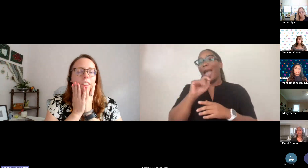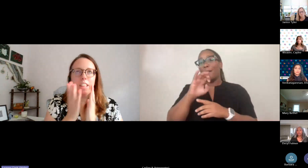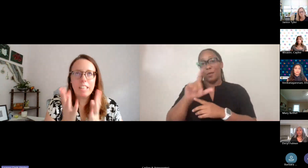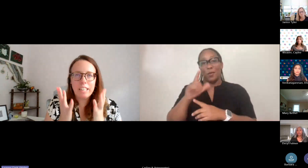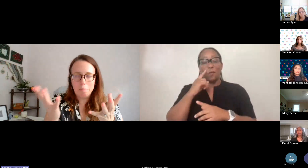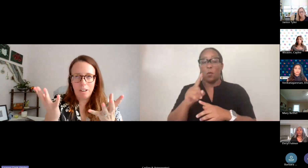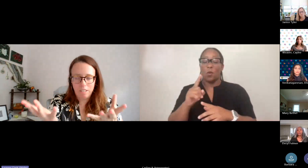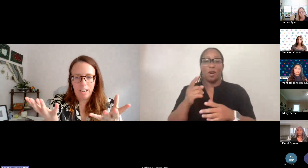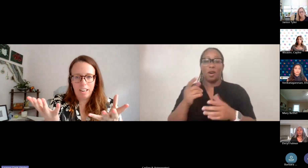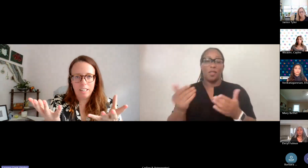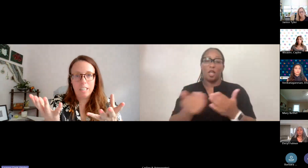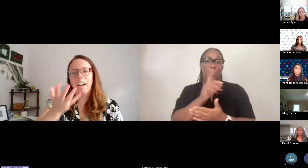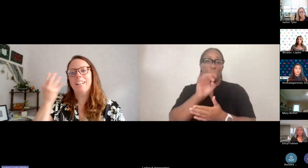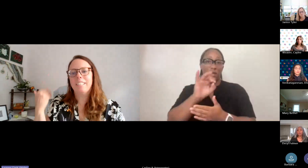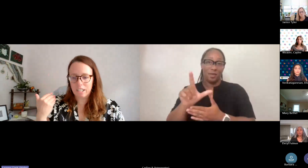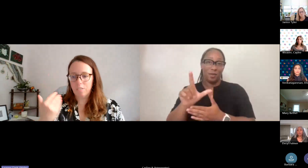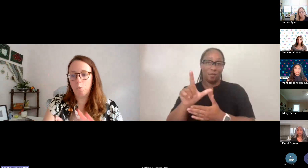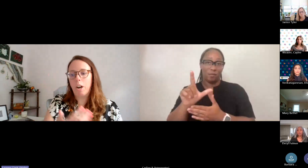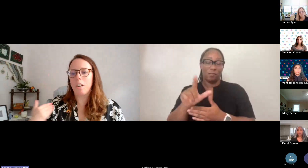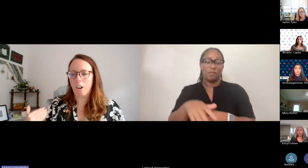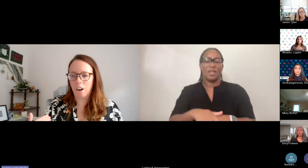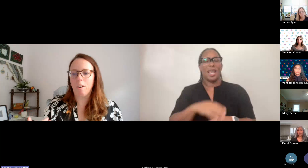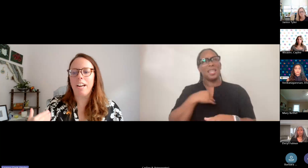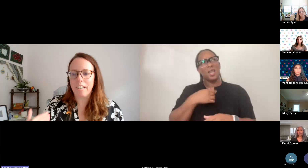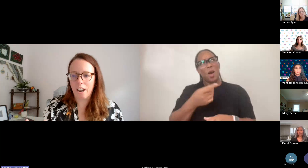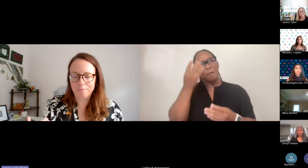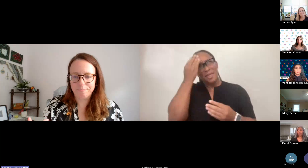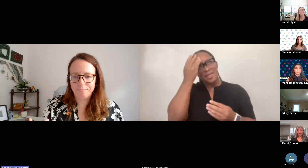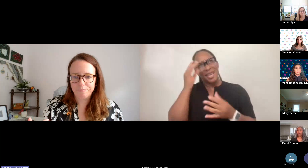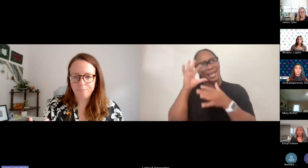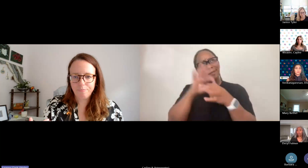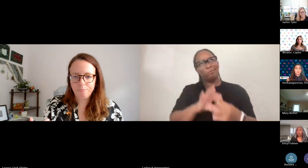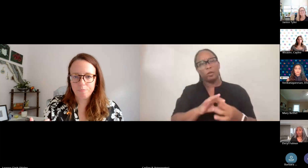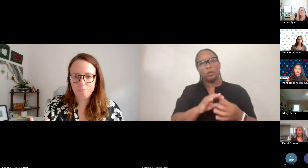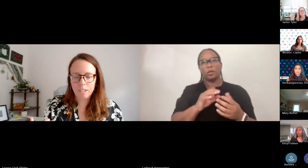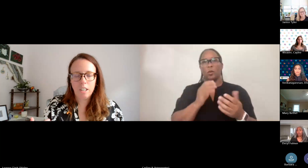And I've been thinking about that in context of where we are right now.